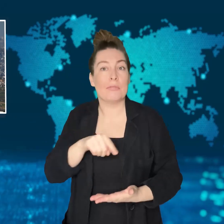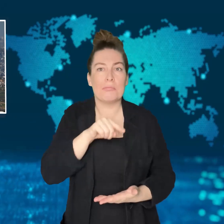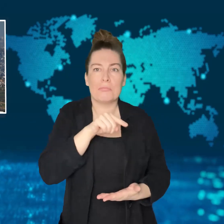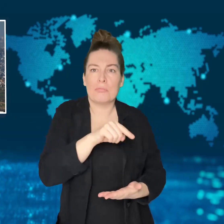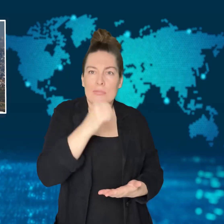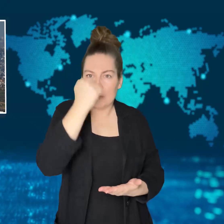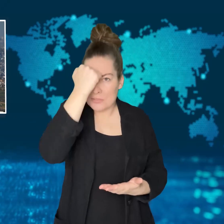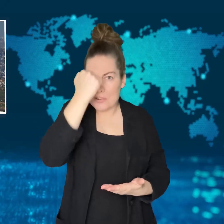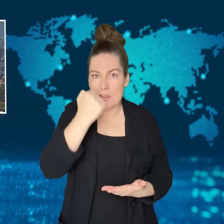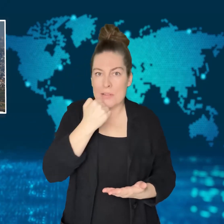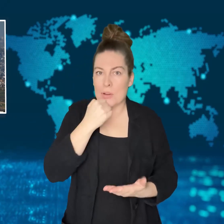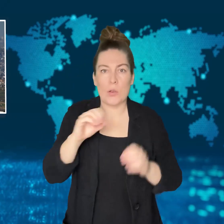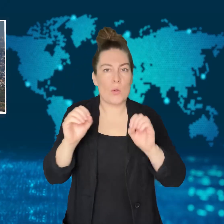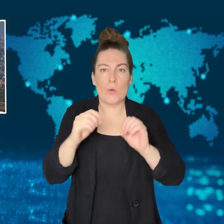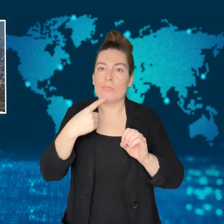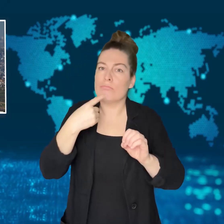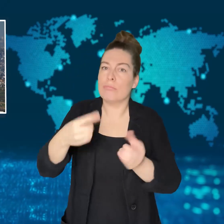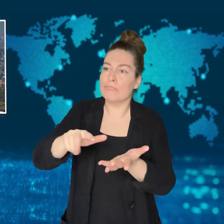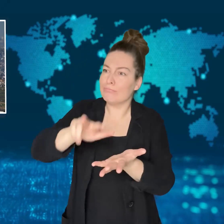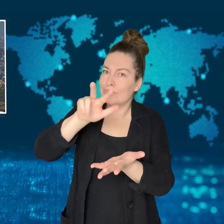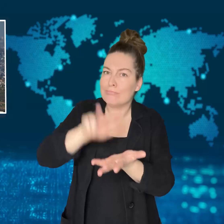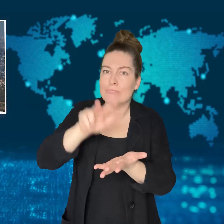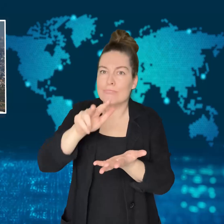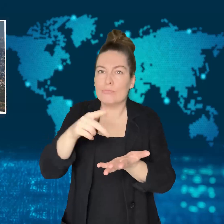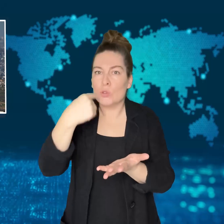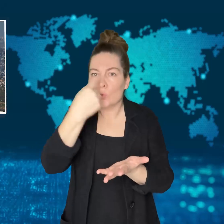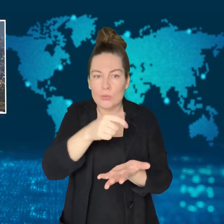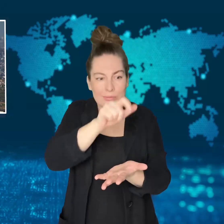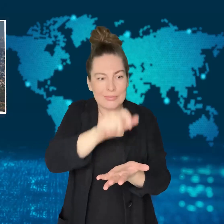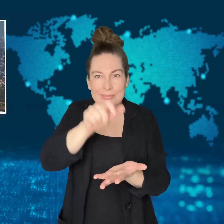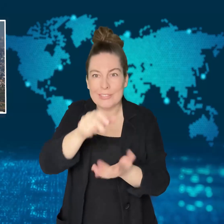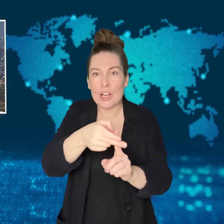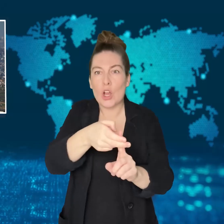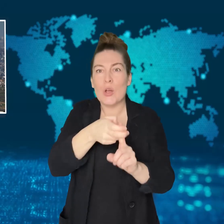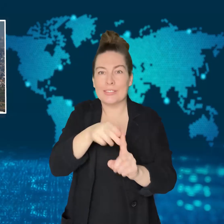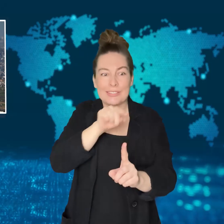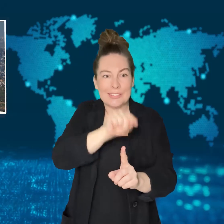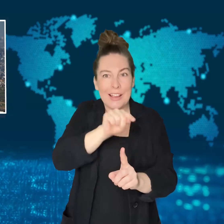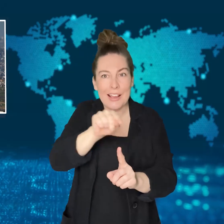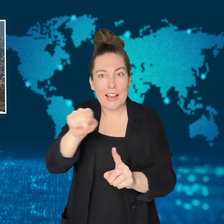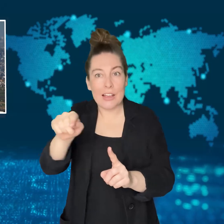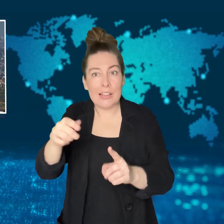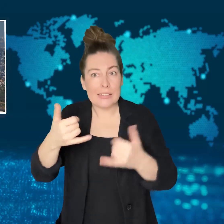Following the first release,